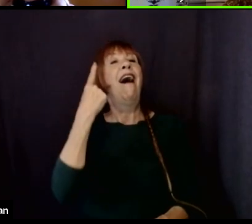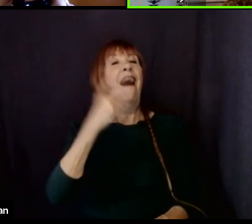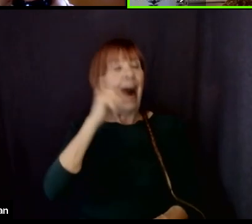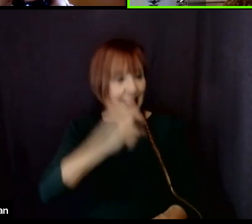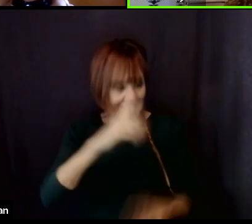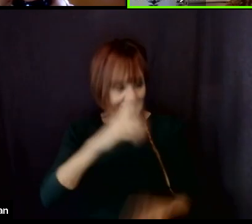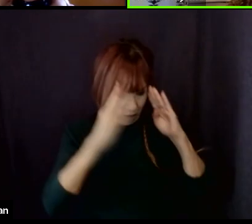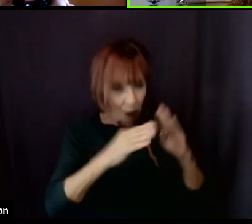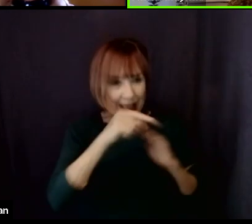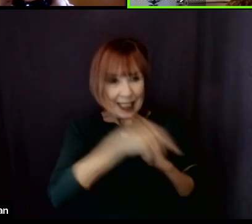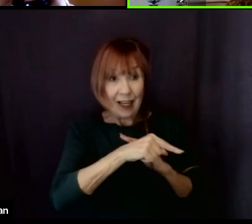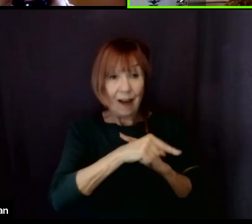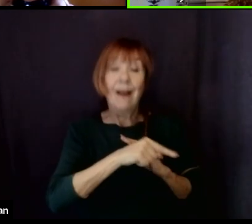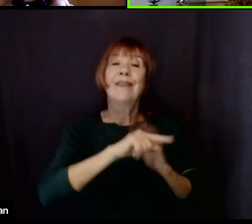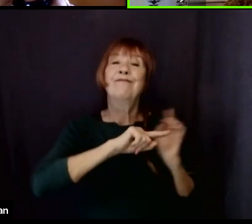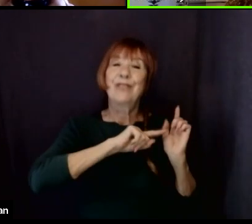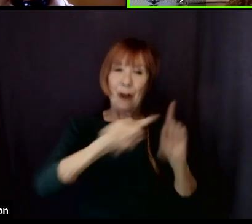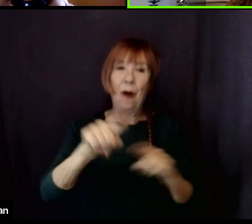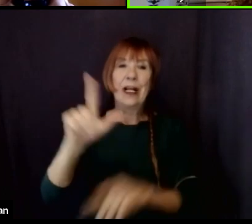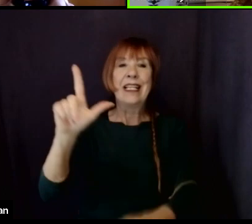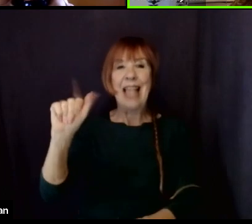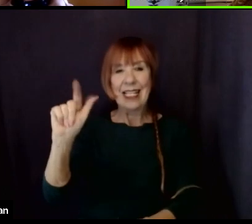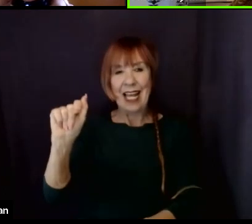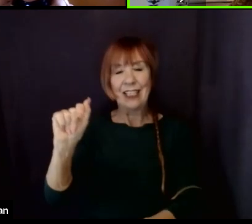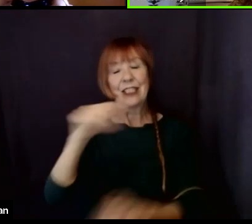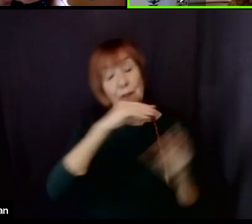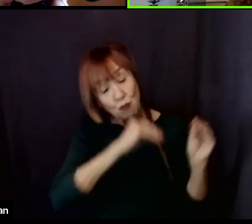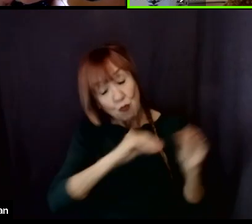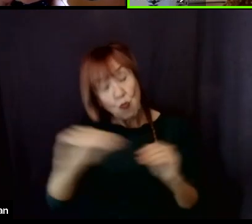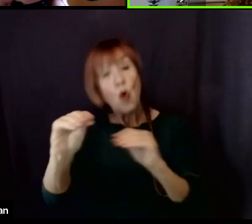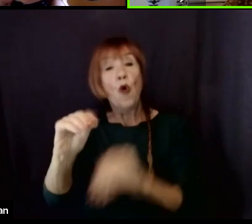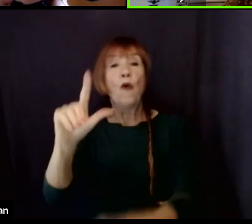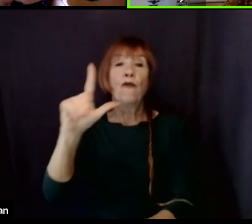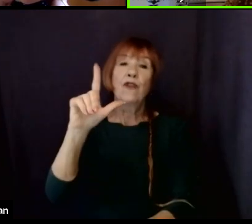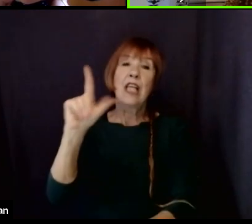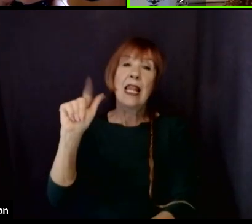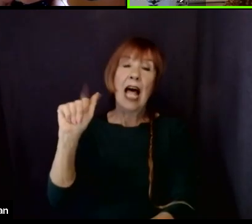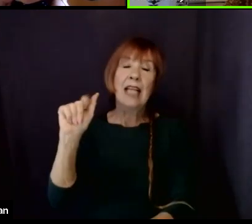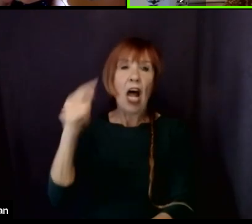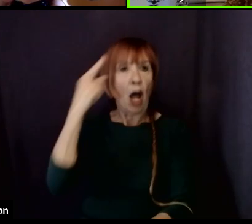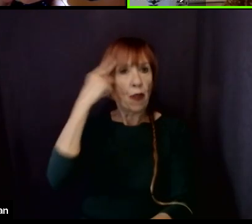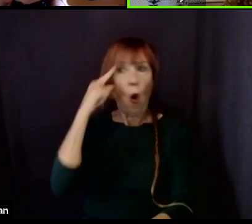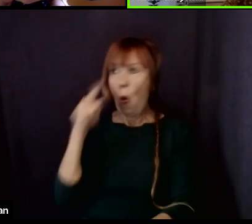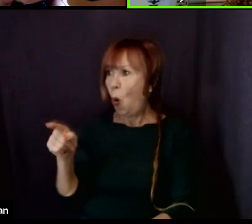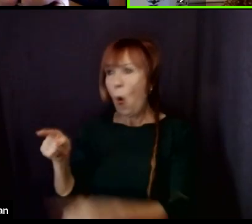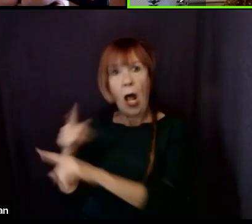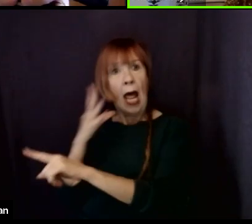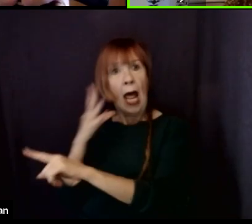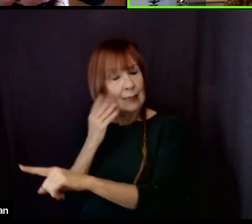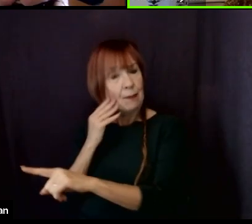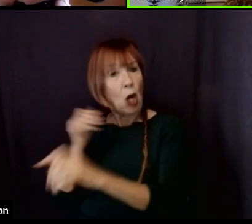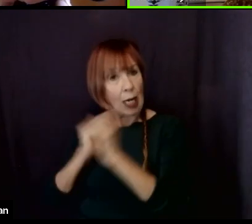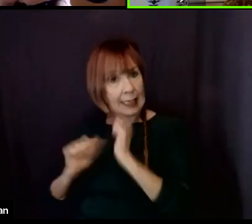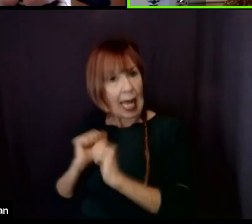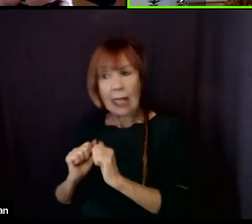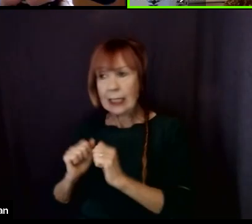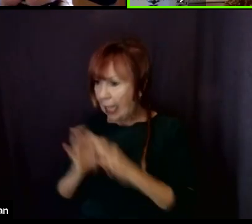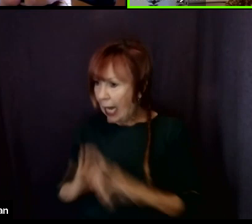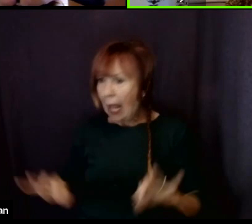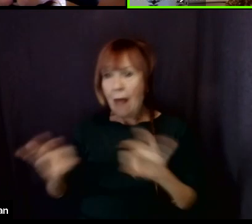out here in Los Angeles. So I moved out here thinking all of that experience would be valuable and nobody cared.